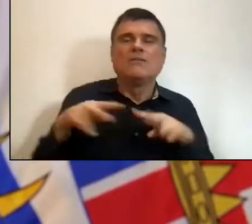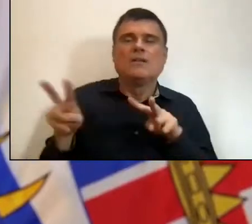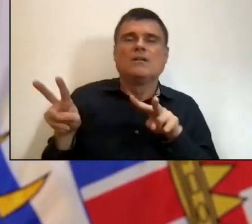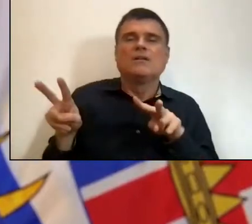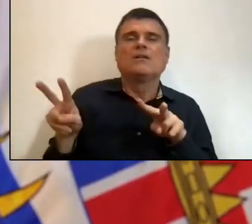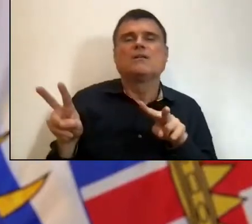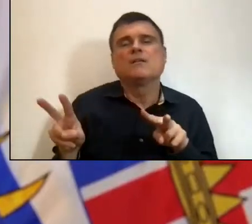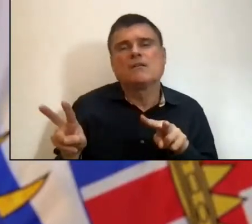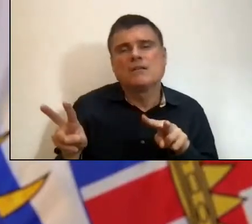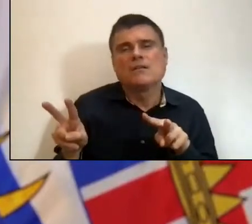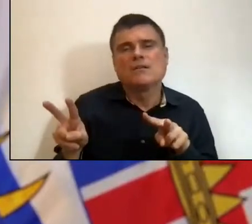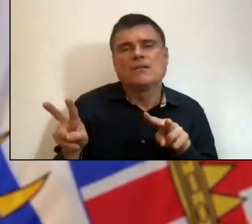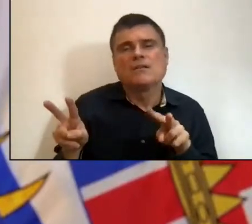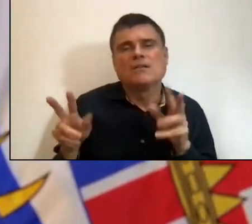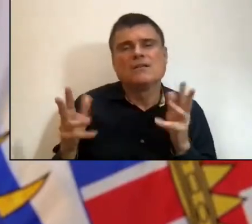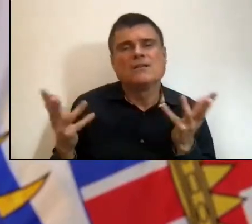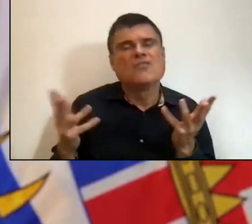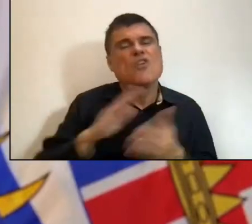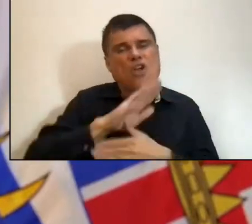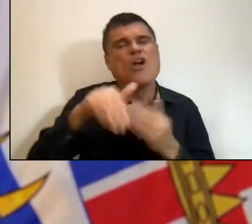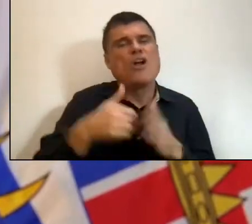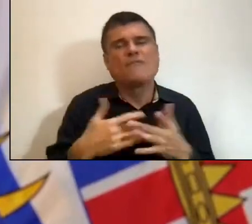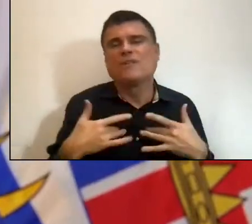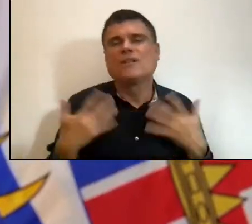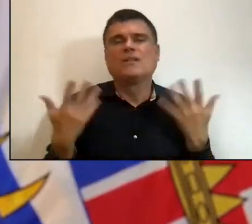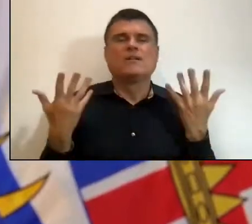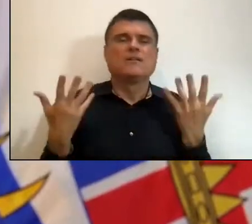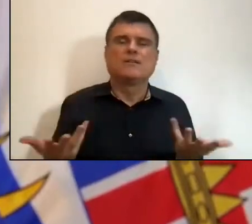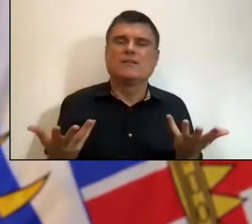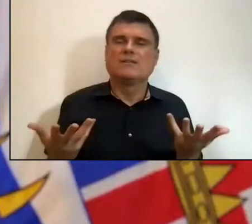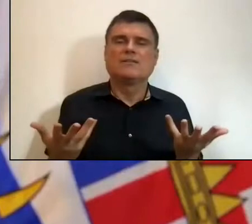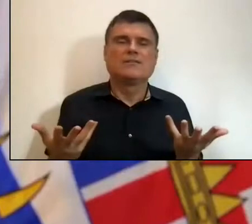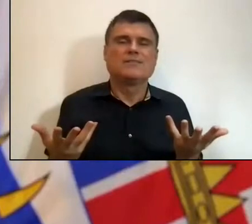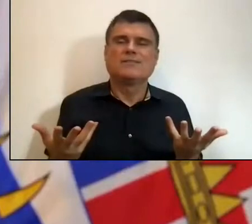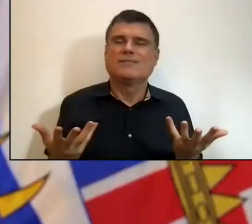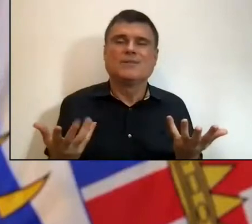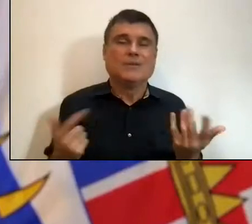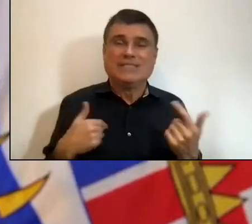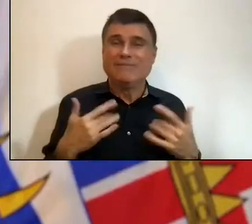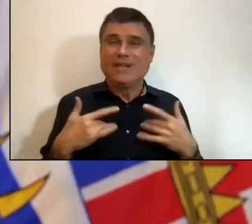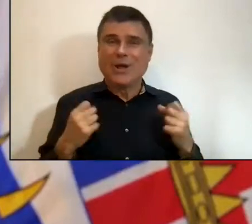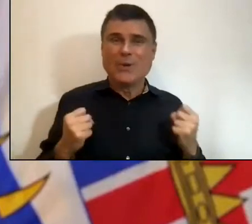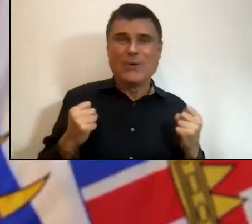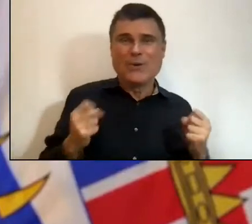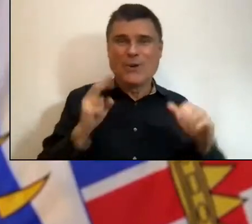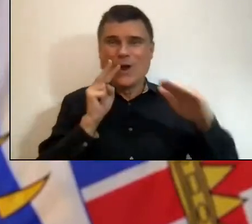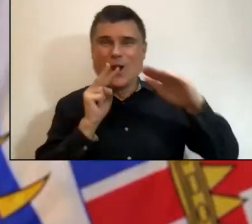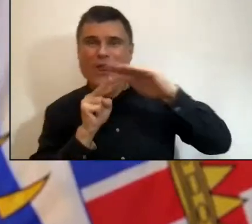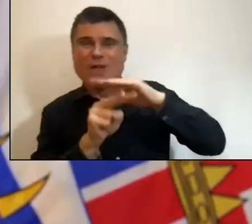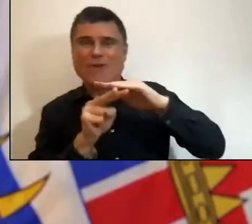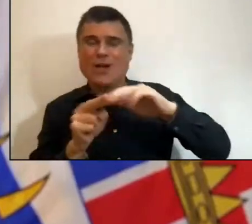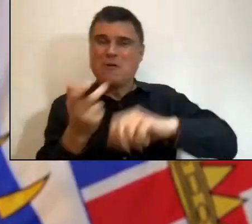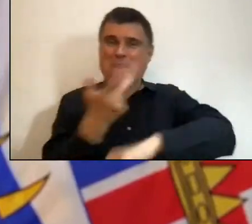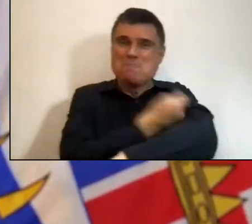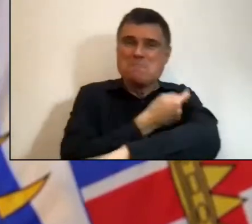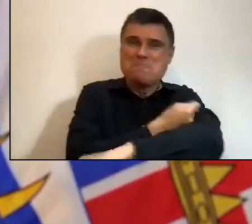We hold out hope that the vaccination strategy, the fact that people have stepped up and